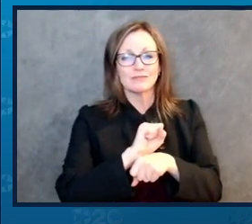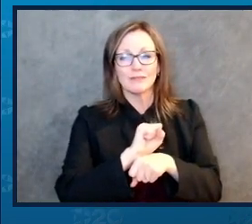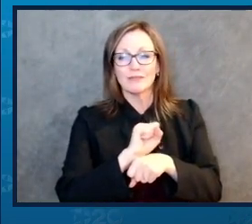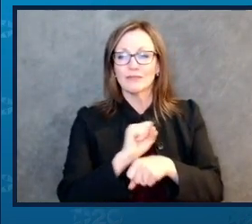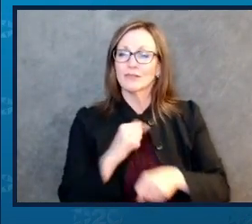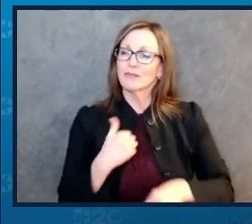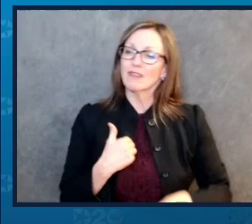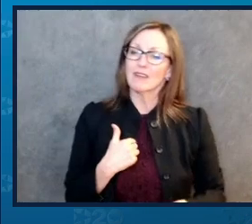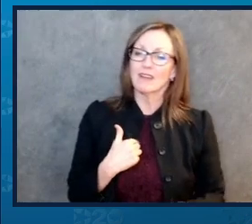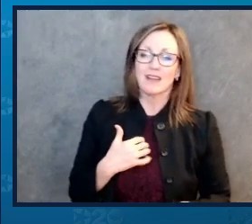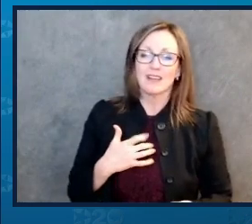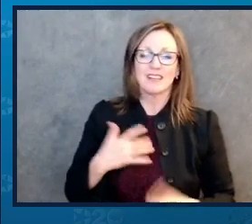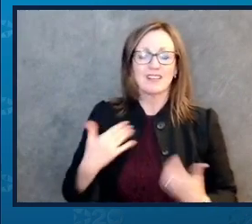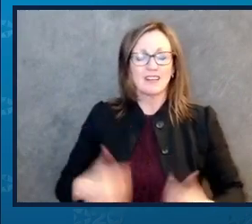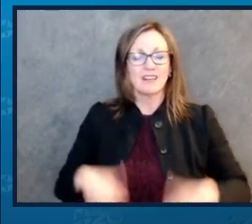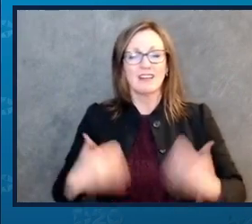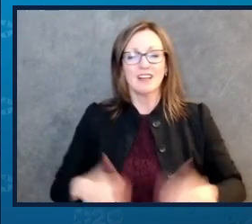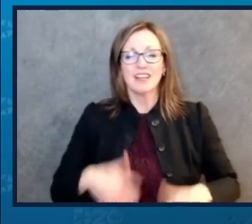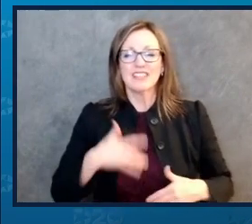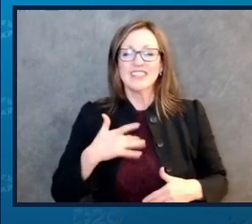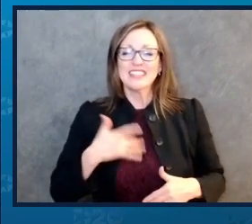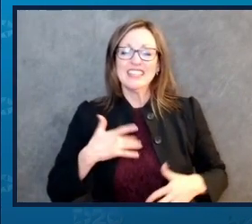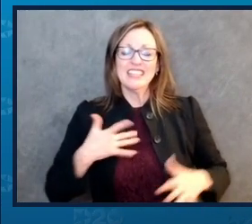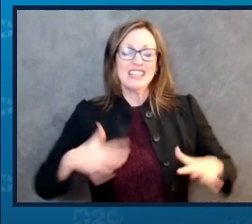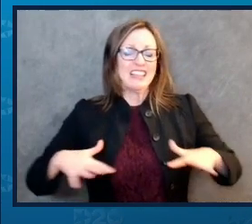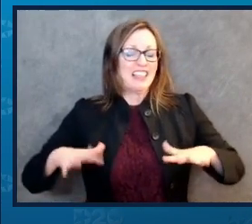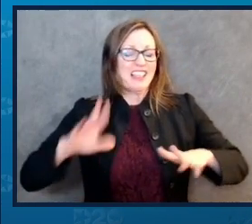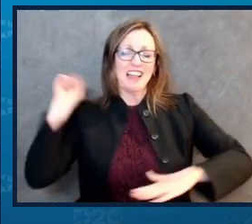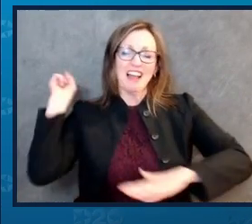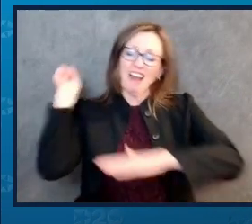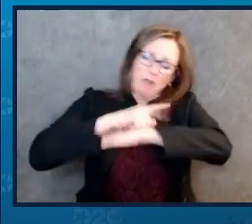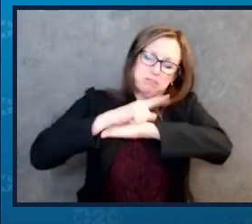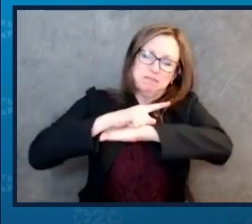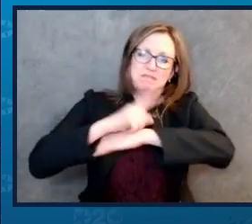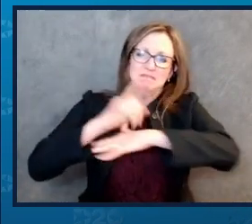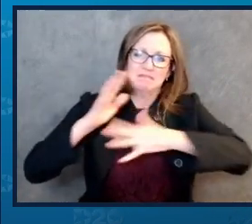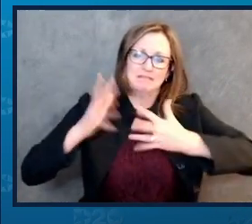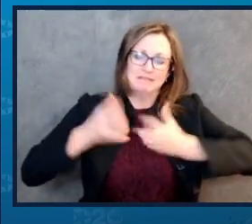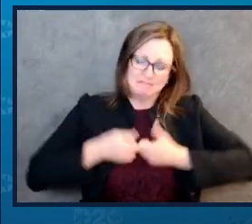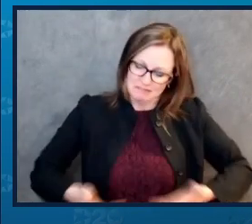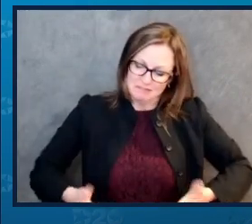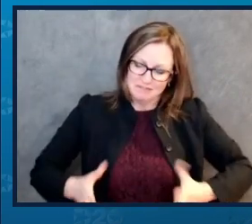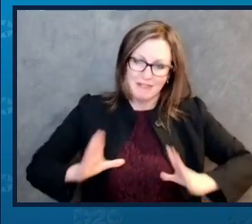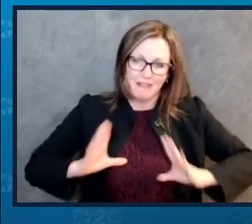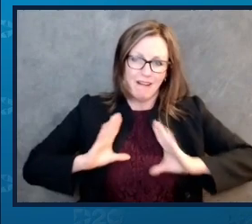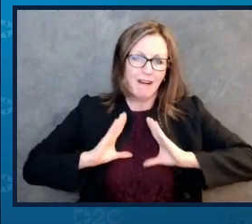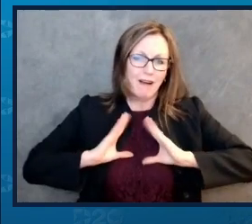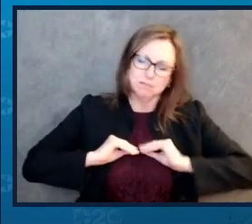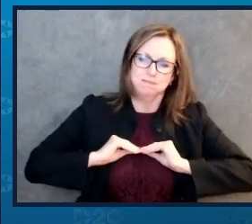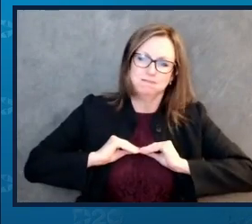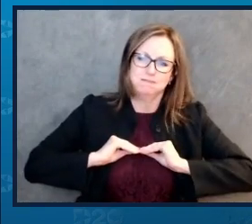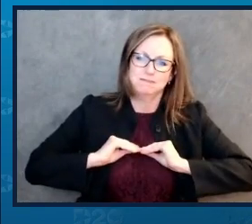RESTAURANTS ARE AMONG THE HARDEST BUSINESSES TO SUCCEED AT. BUT I WAS GOING TO DO IT IN A